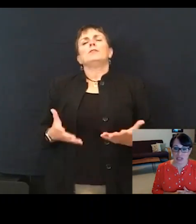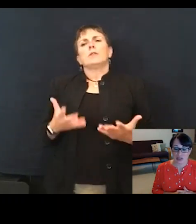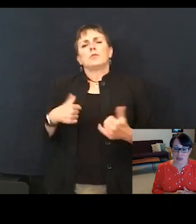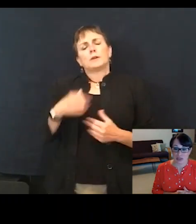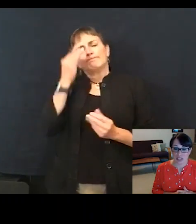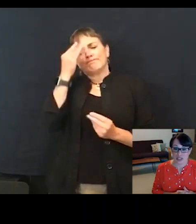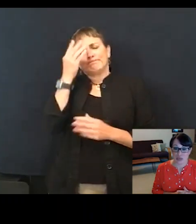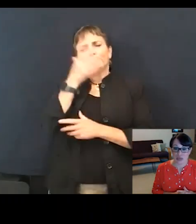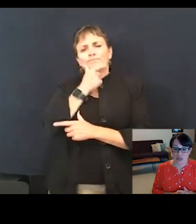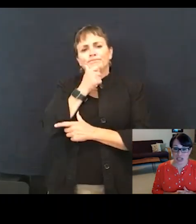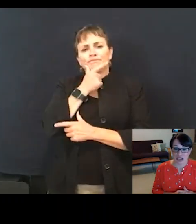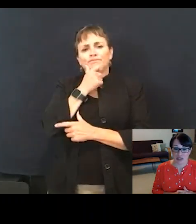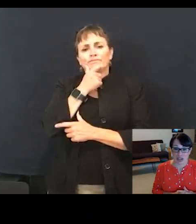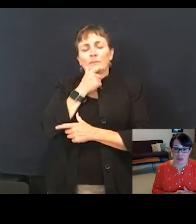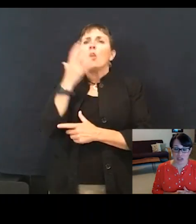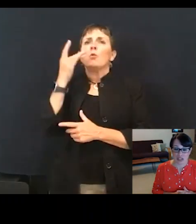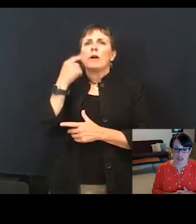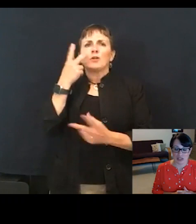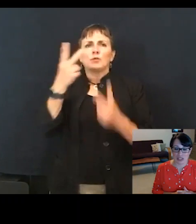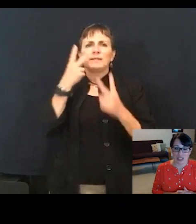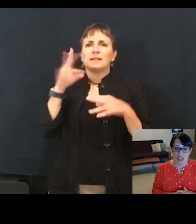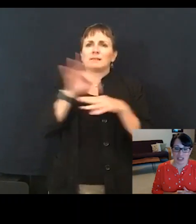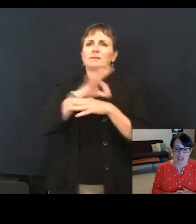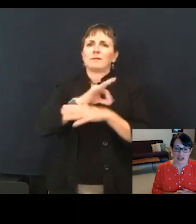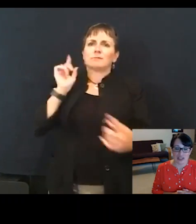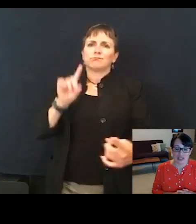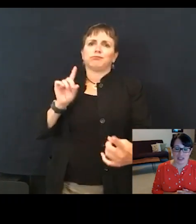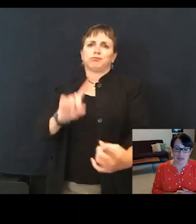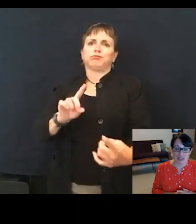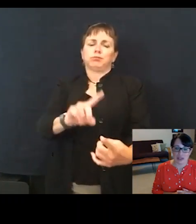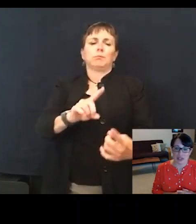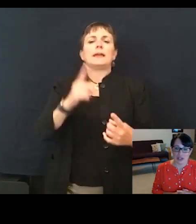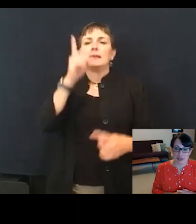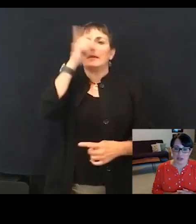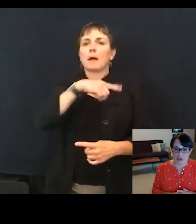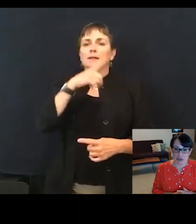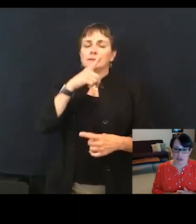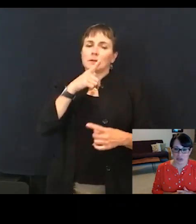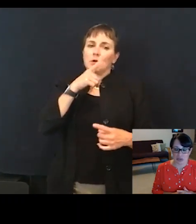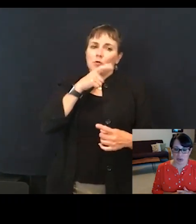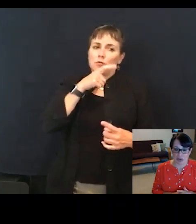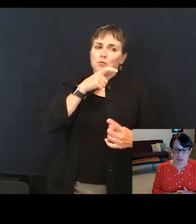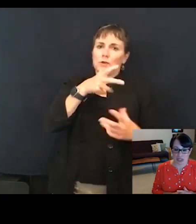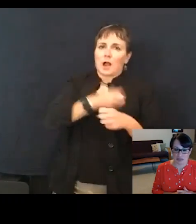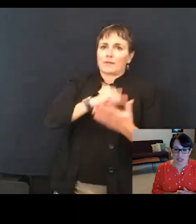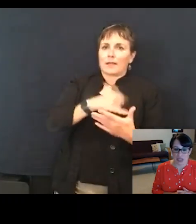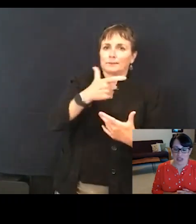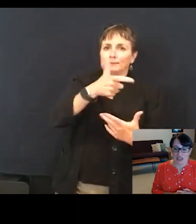that were injected with front half hybrid vector. And it got us into thinking about the structure of the protein.